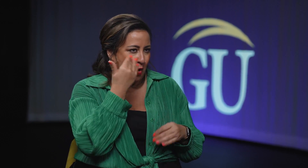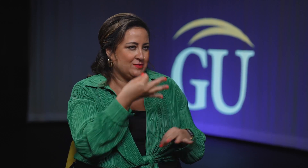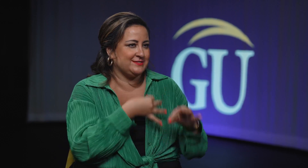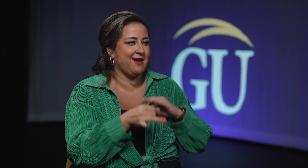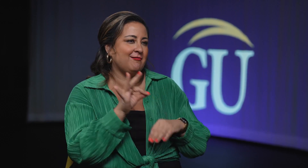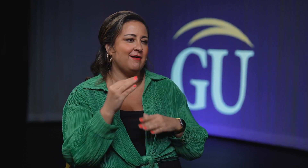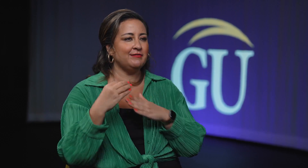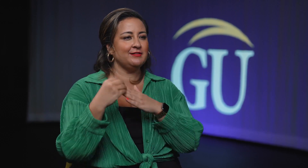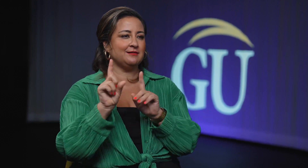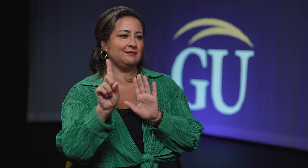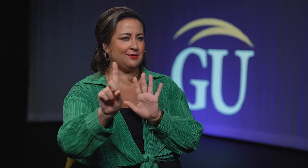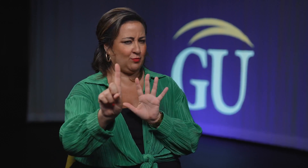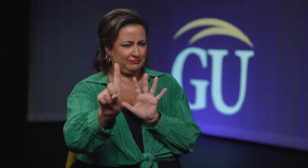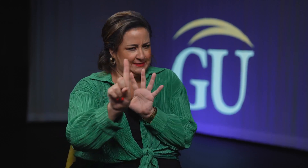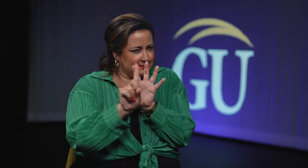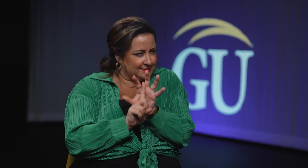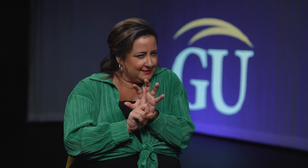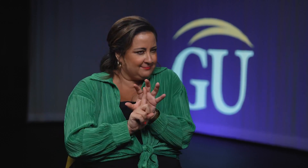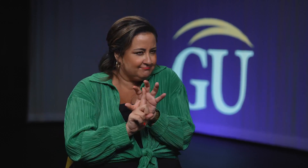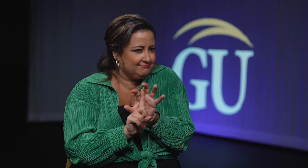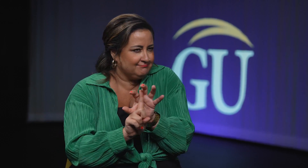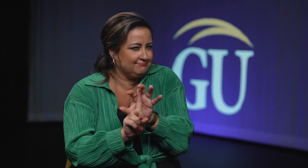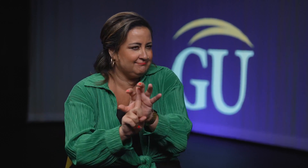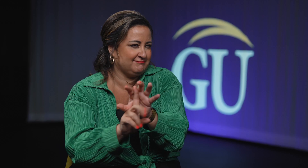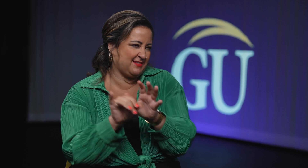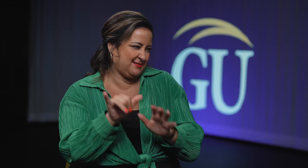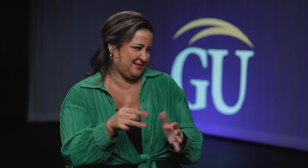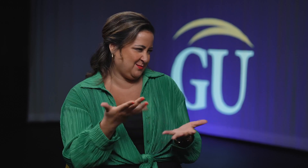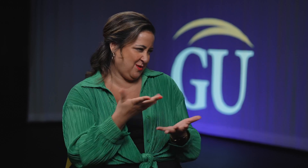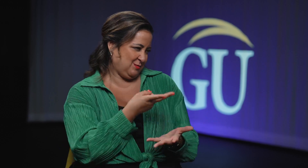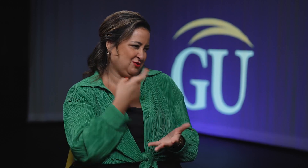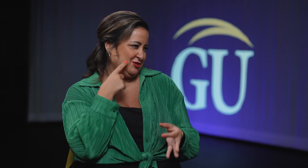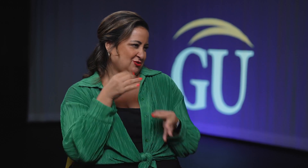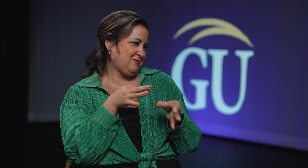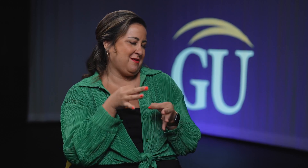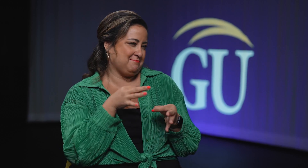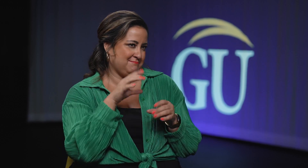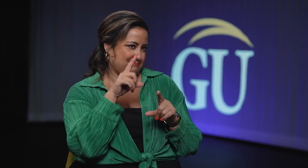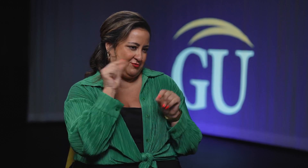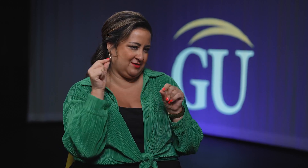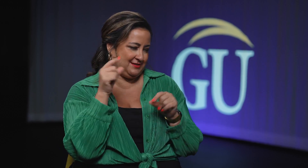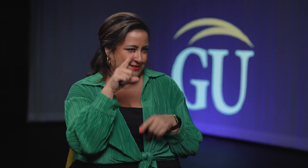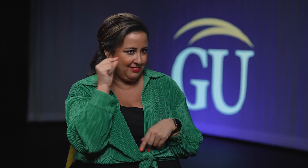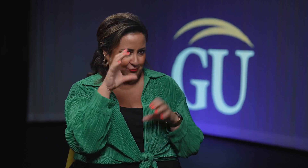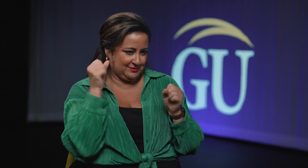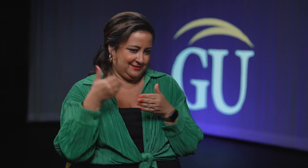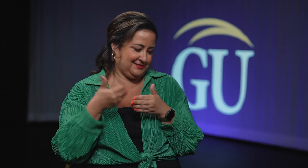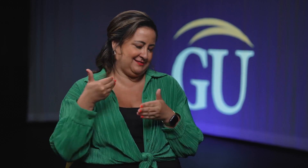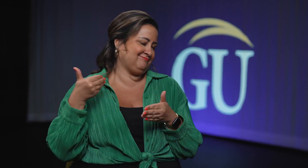You know them better, instead of just being a face for them. That's what you’ve just described the previous Gallaudet presidents as.